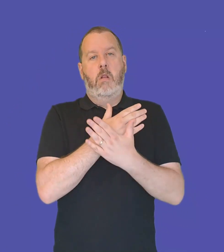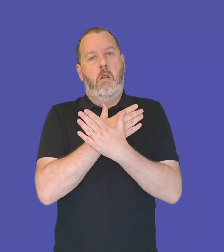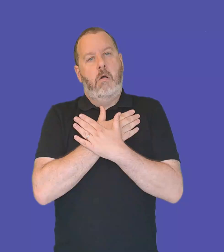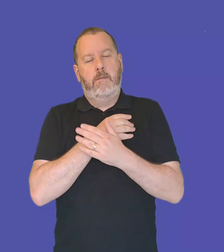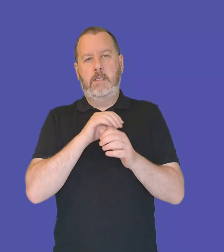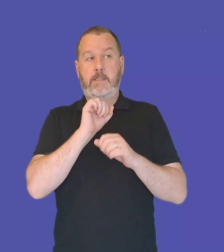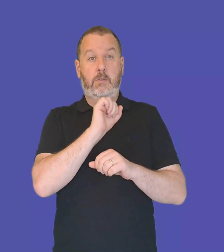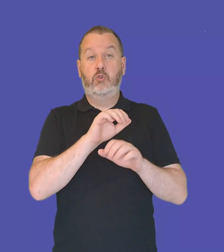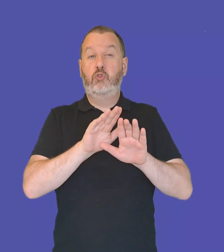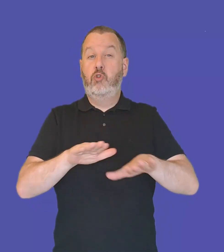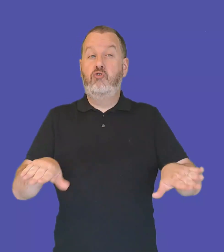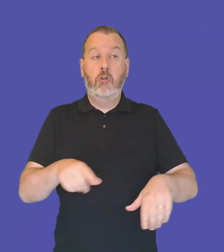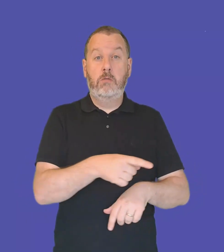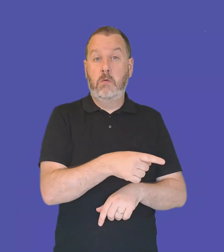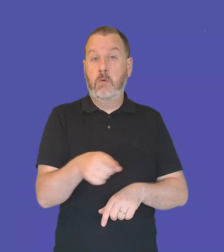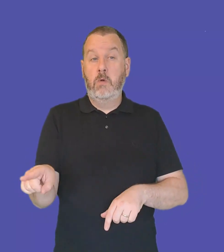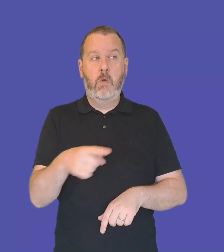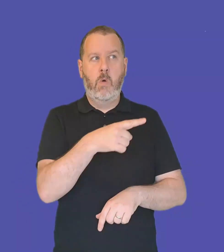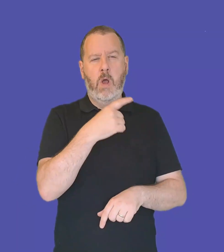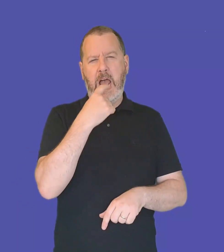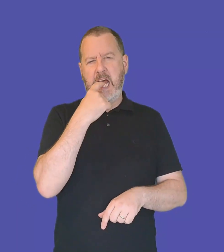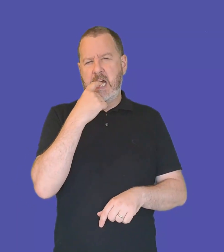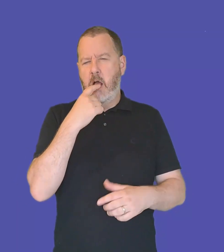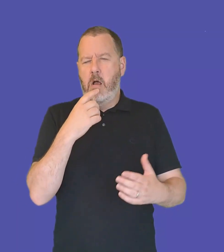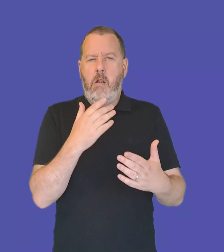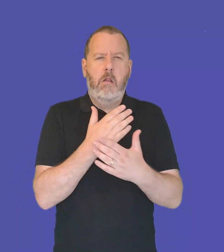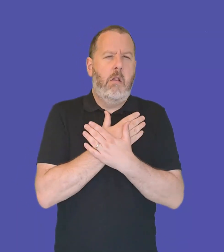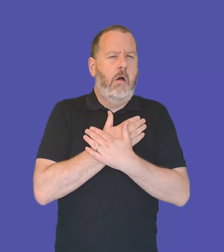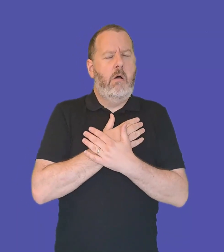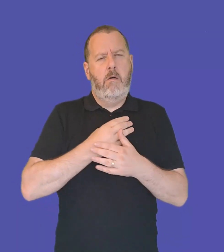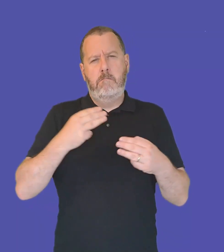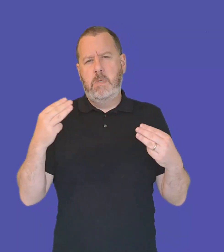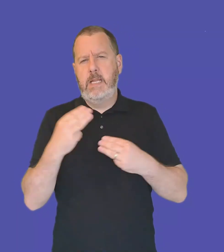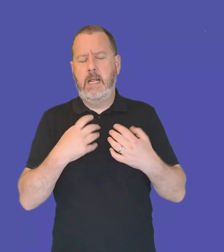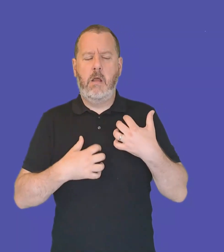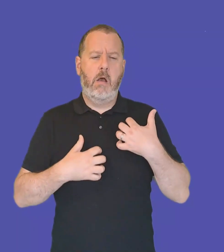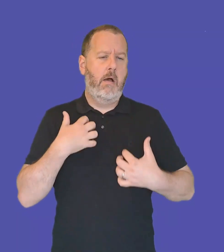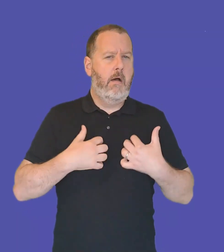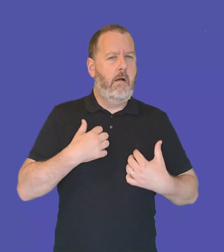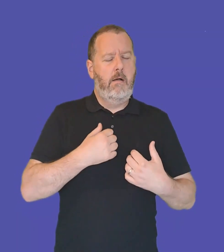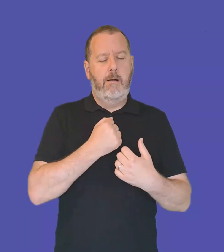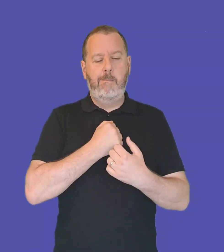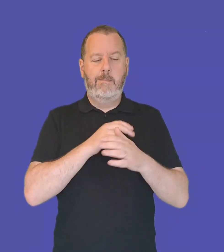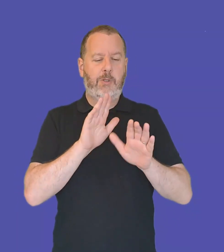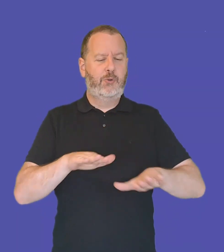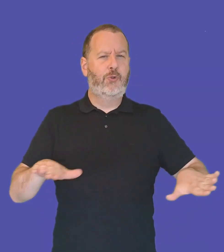William loved all his children dearly, especially his only son John Moore.